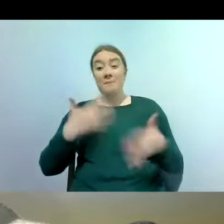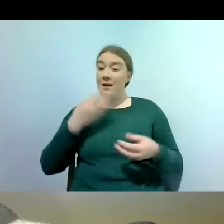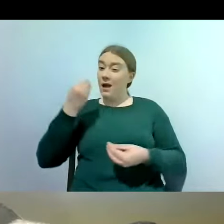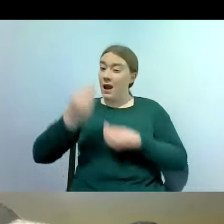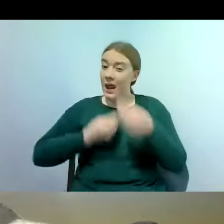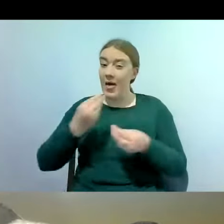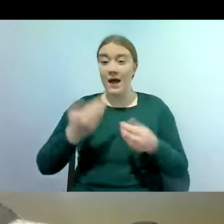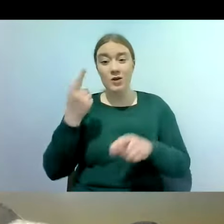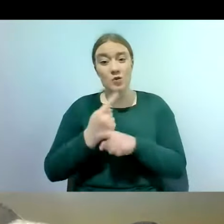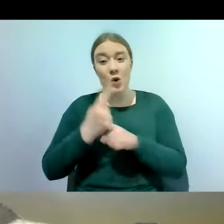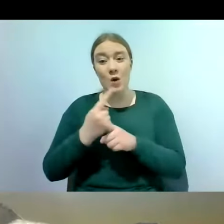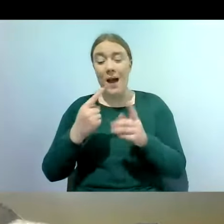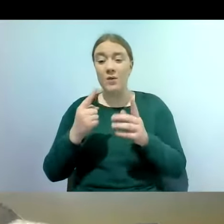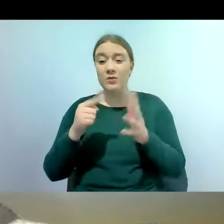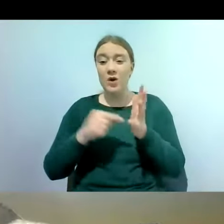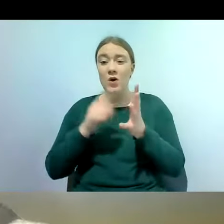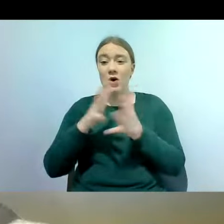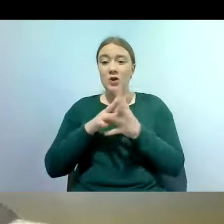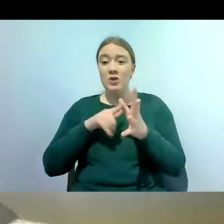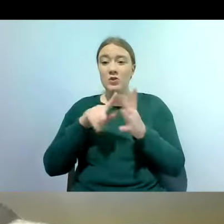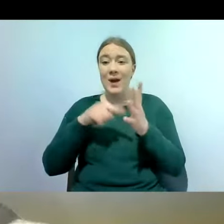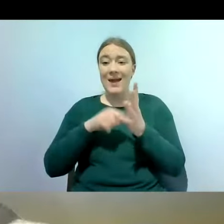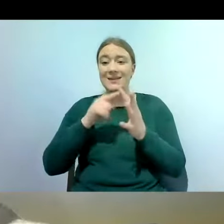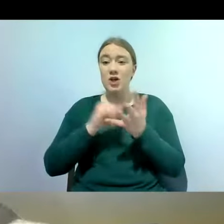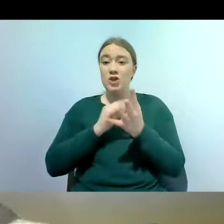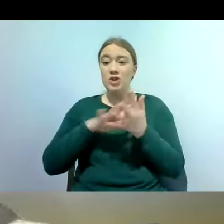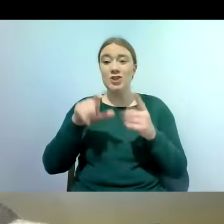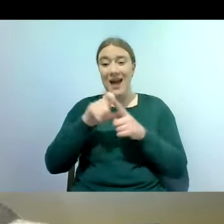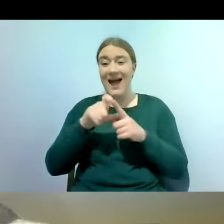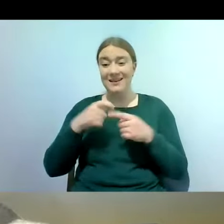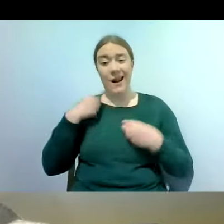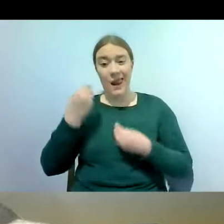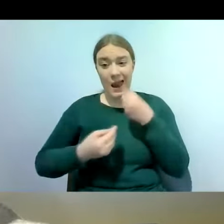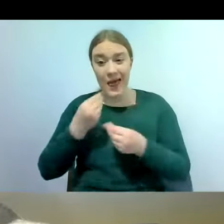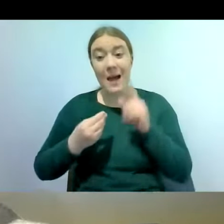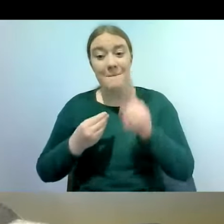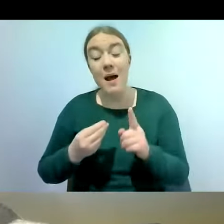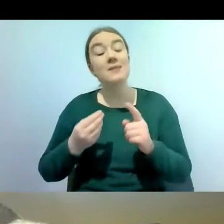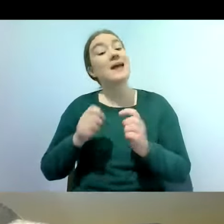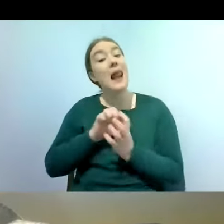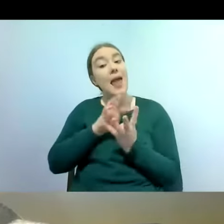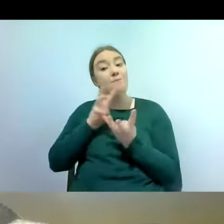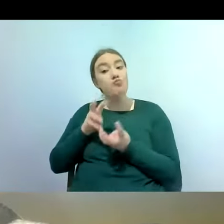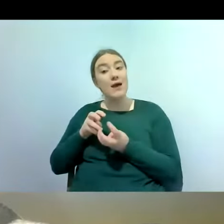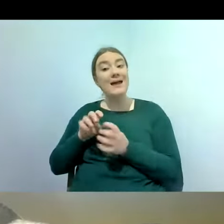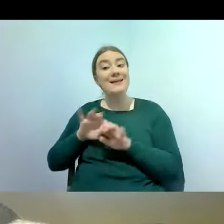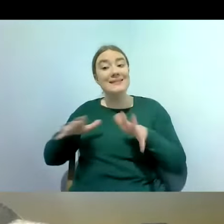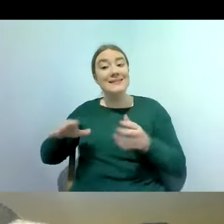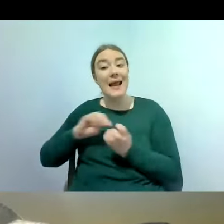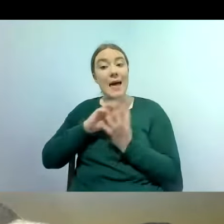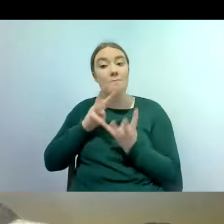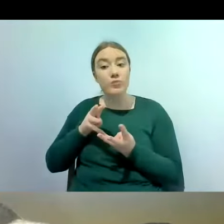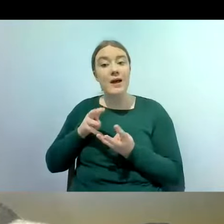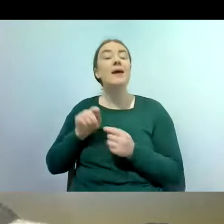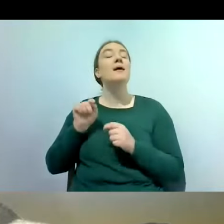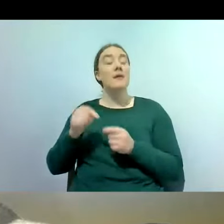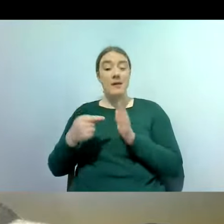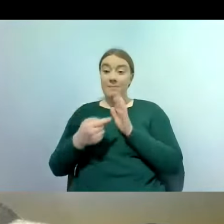talk about sea lamprey um but um in general of the sea lamprey that we released the 62 lamprey